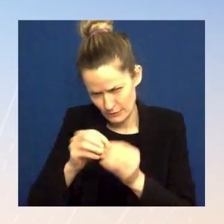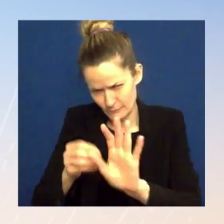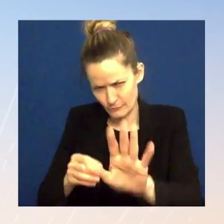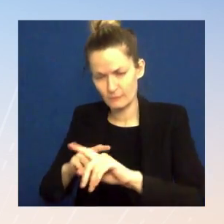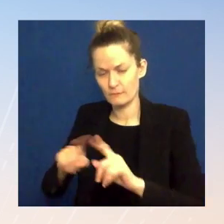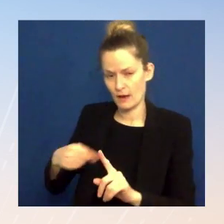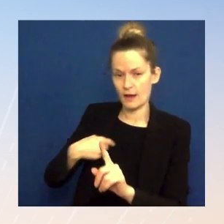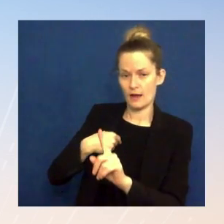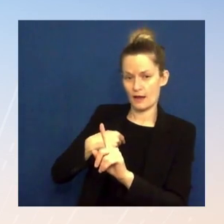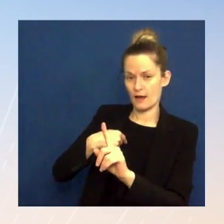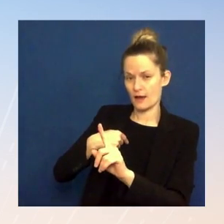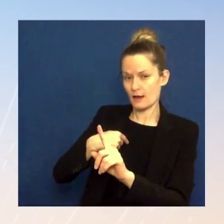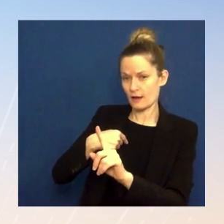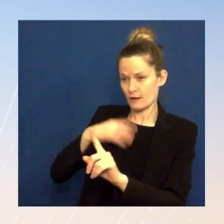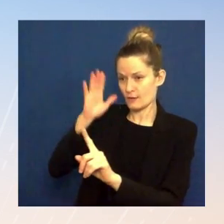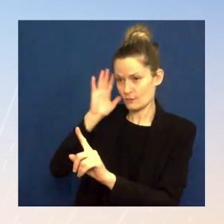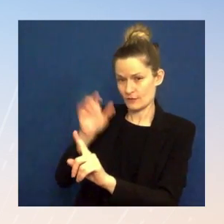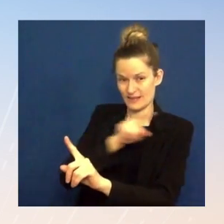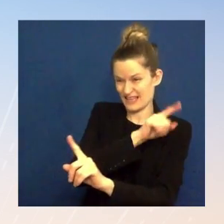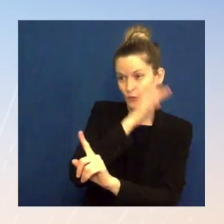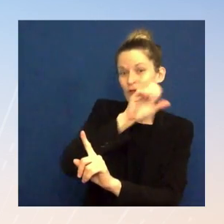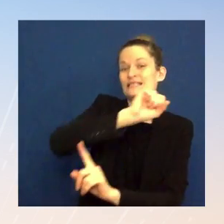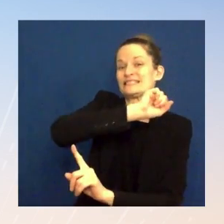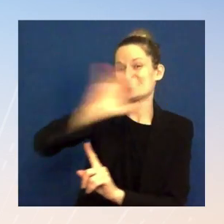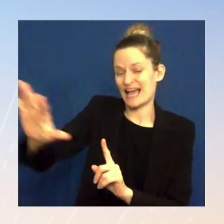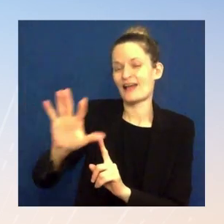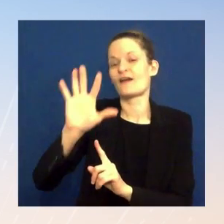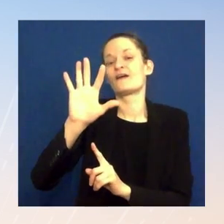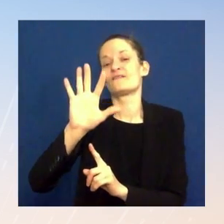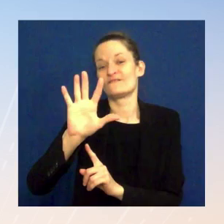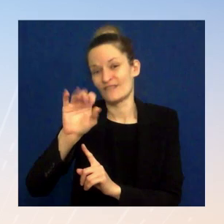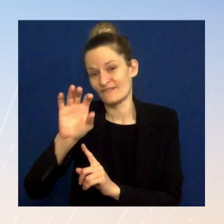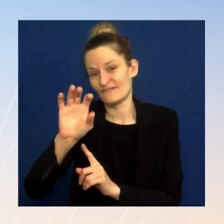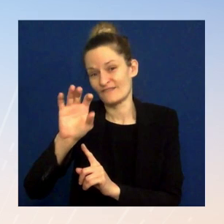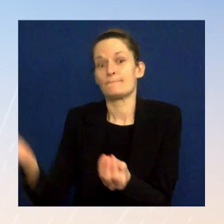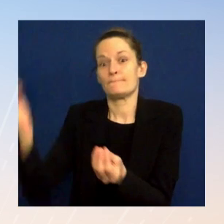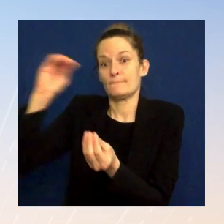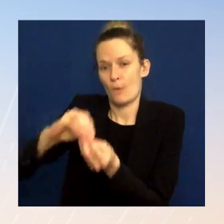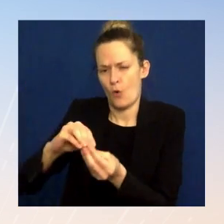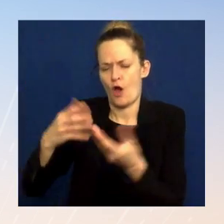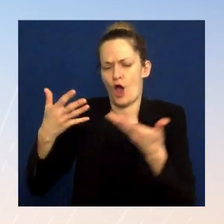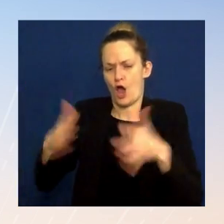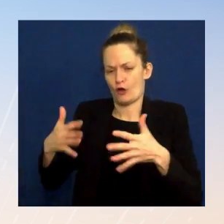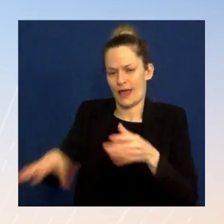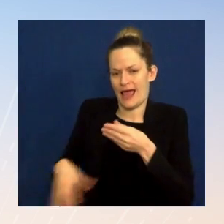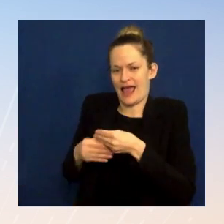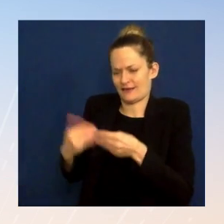that will be sent to Africa in the coming weeks, and tens of millions of Pfizer vaccines that will be shipped. And one more item --